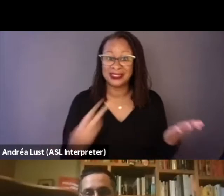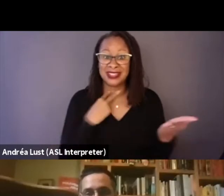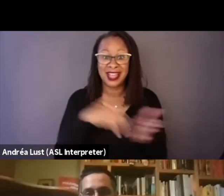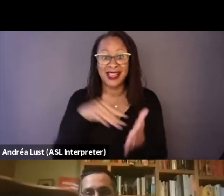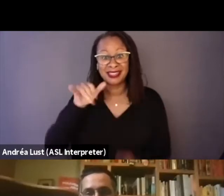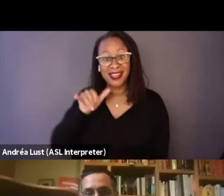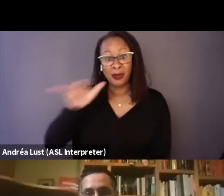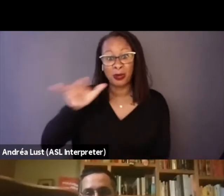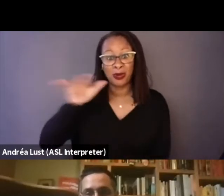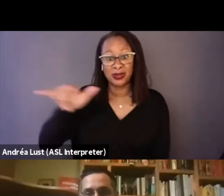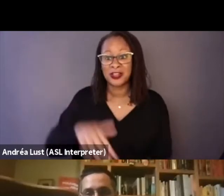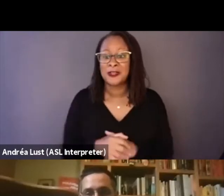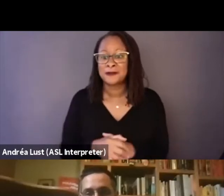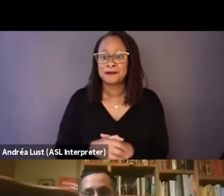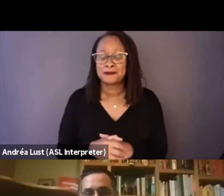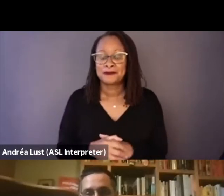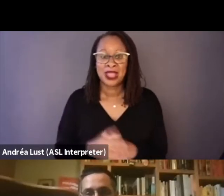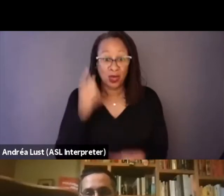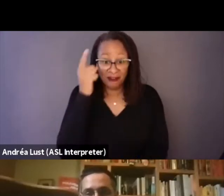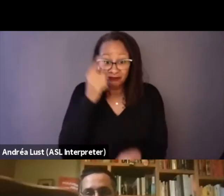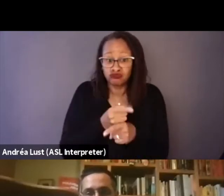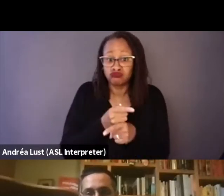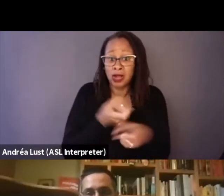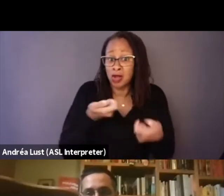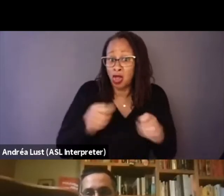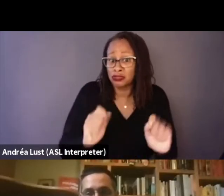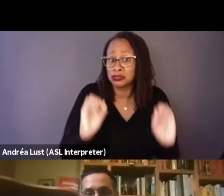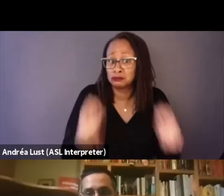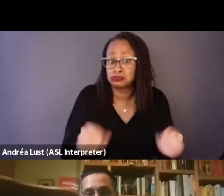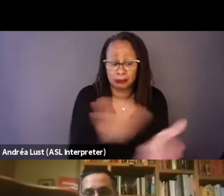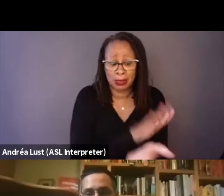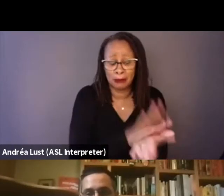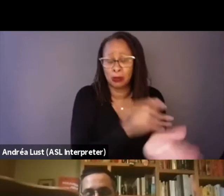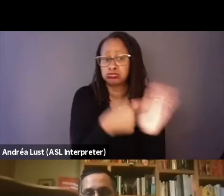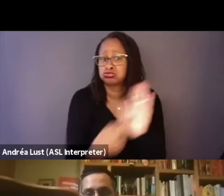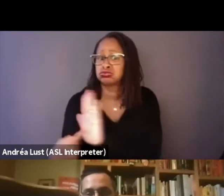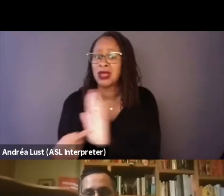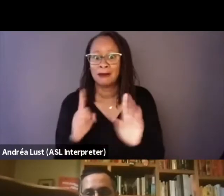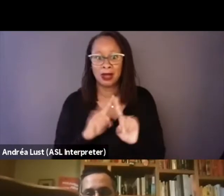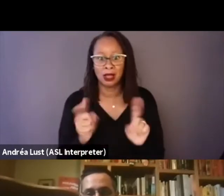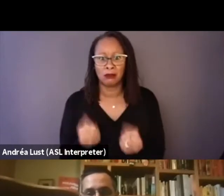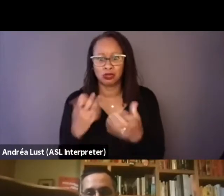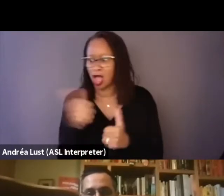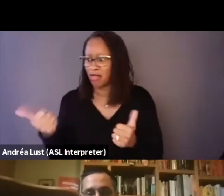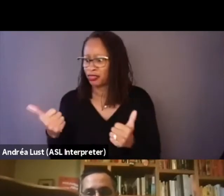So we had the right authorization, but there was multiple other authorizations that you don't know about when you're foreign